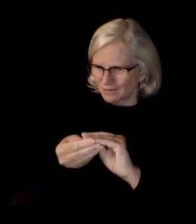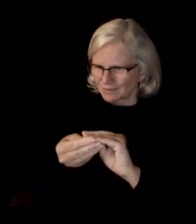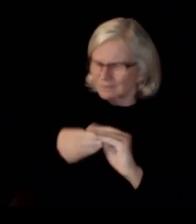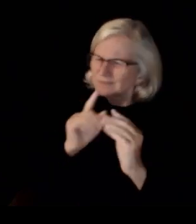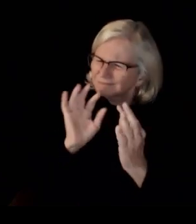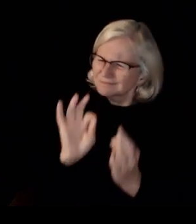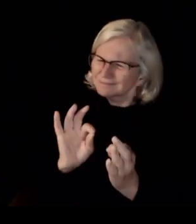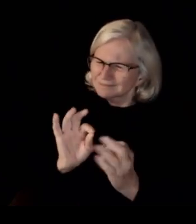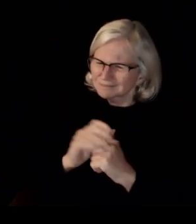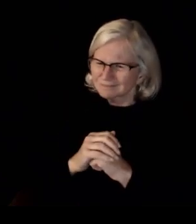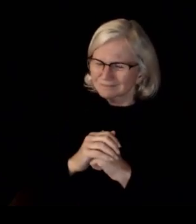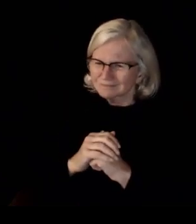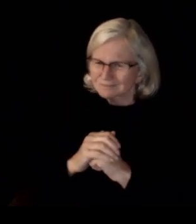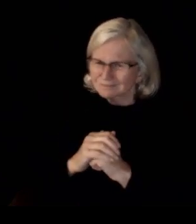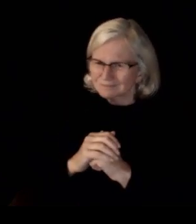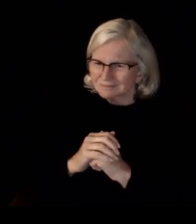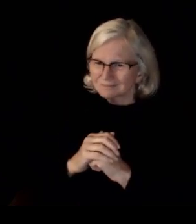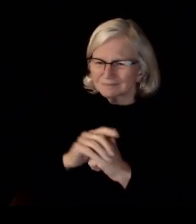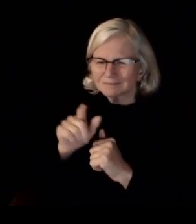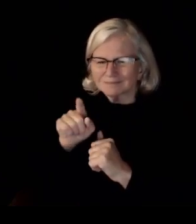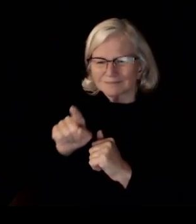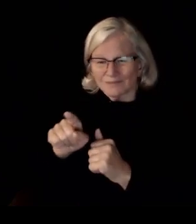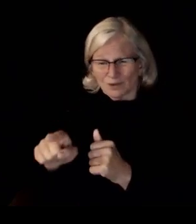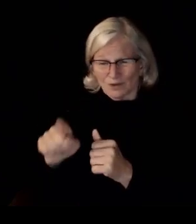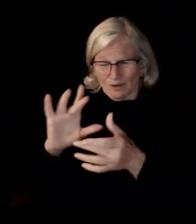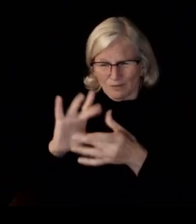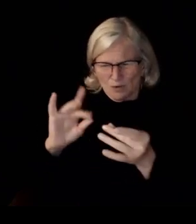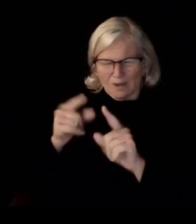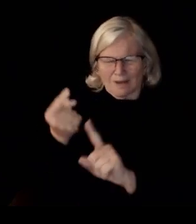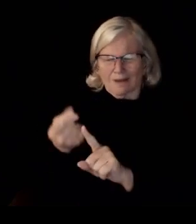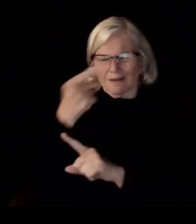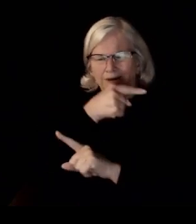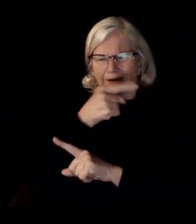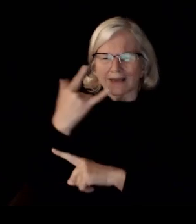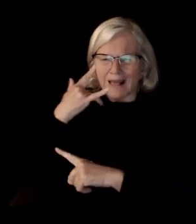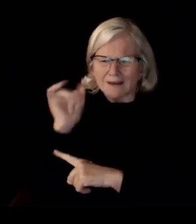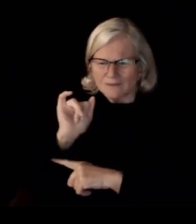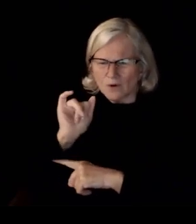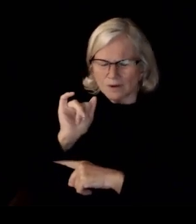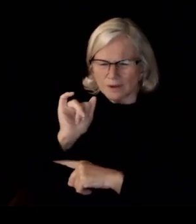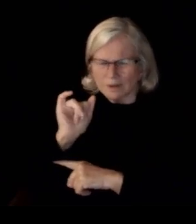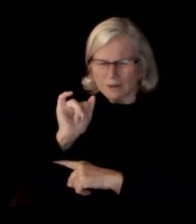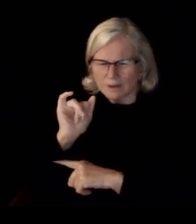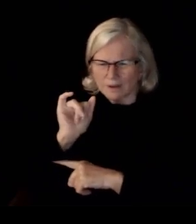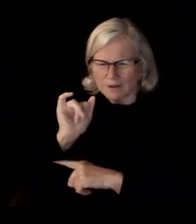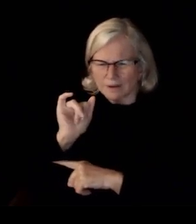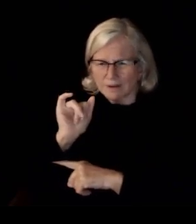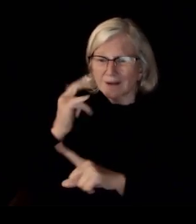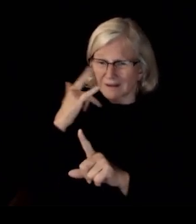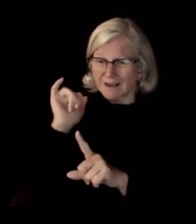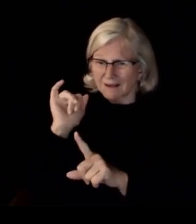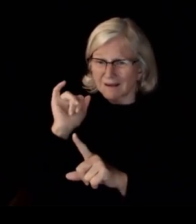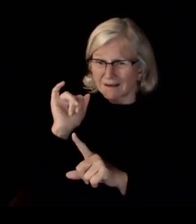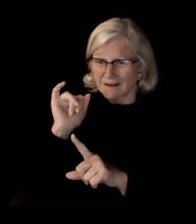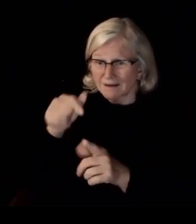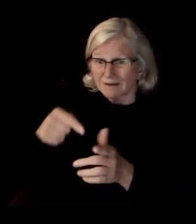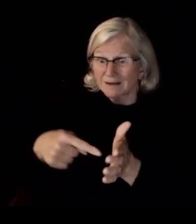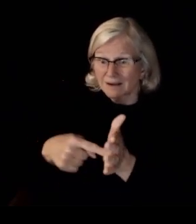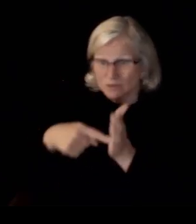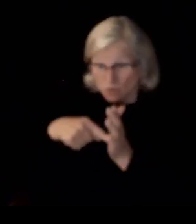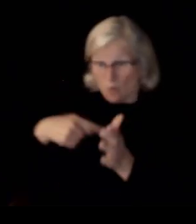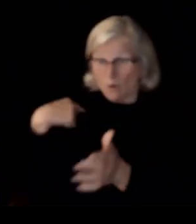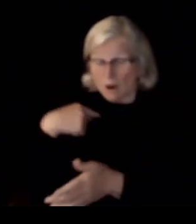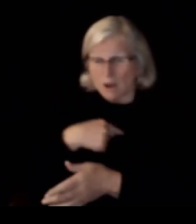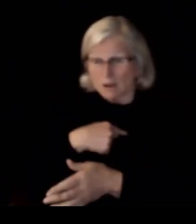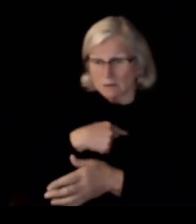California data also ends in, illustrates the importance of that larger context as well.